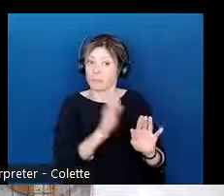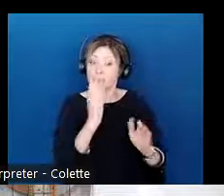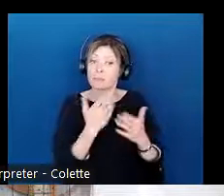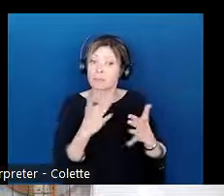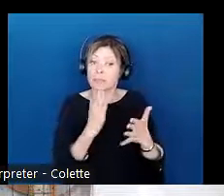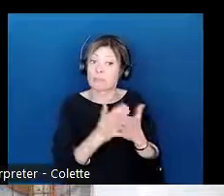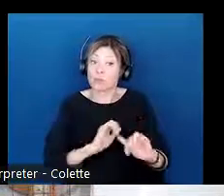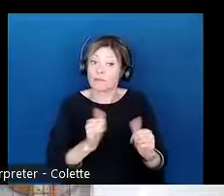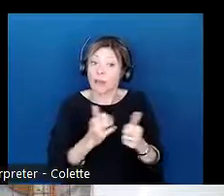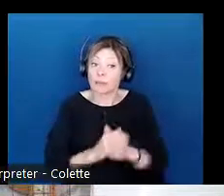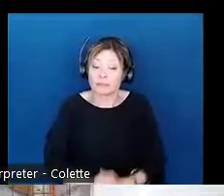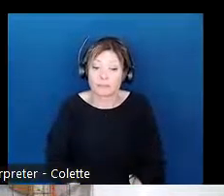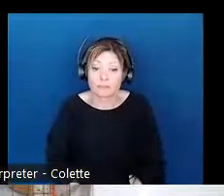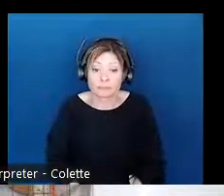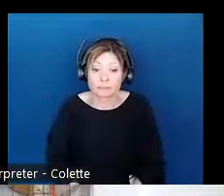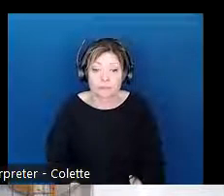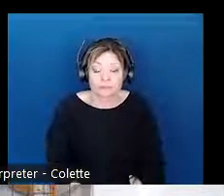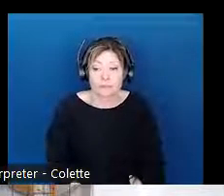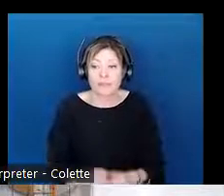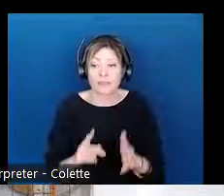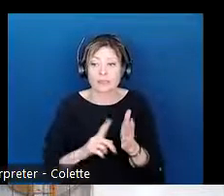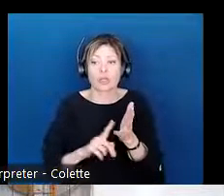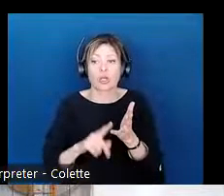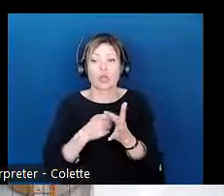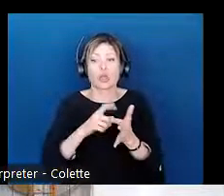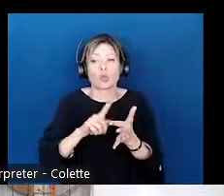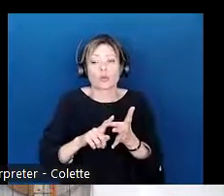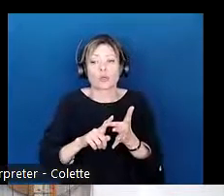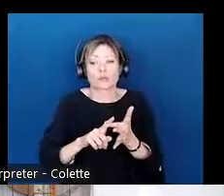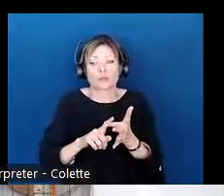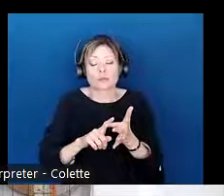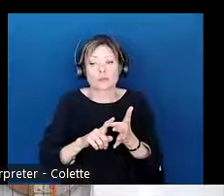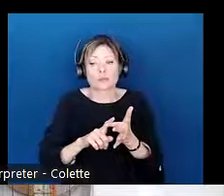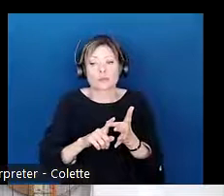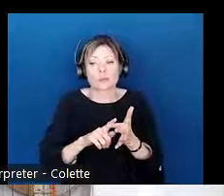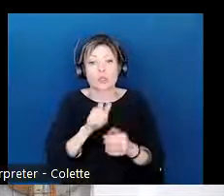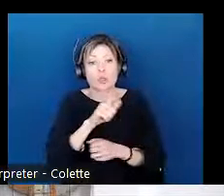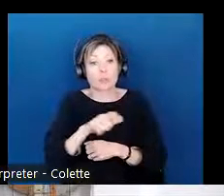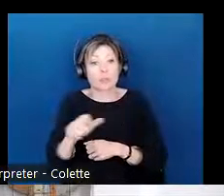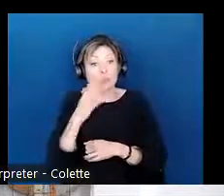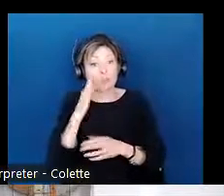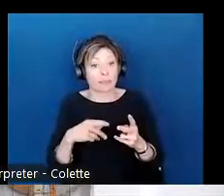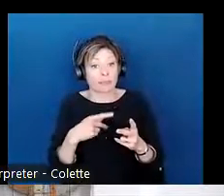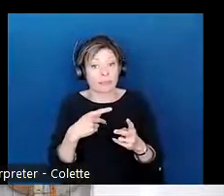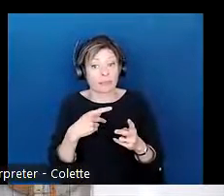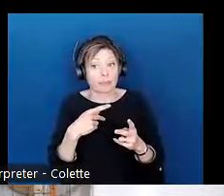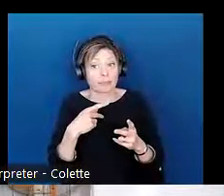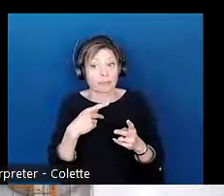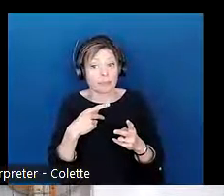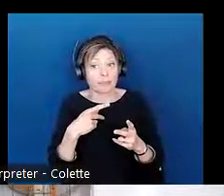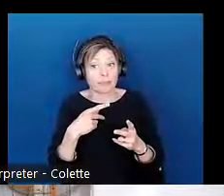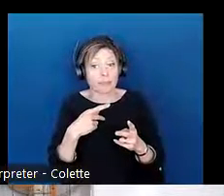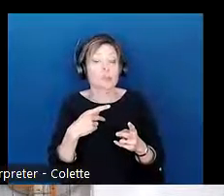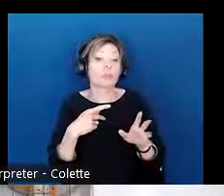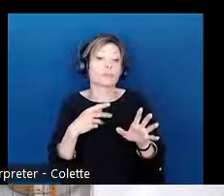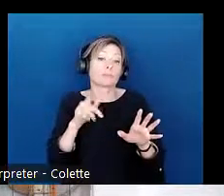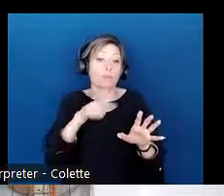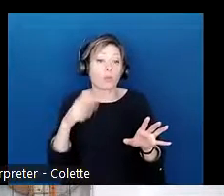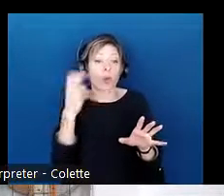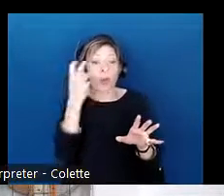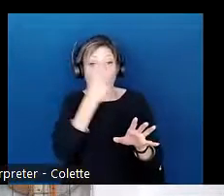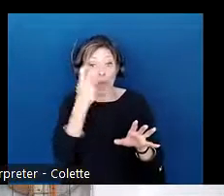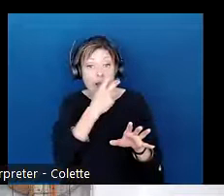Can people who uh who can't see, can they come and touch anything?